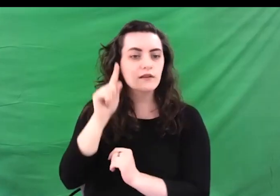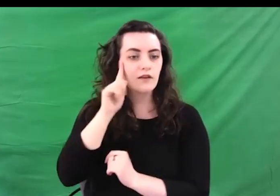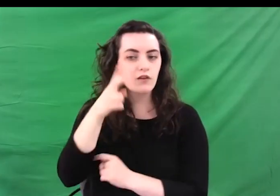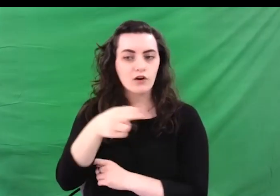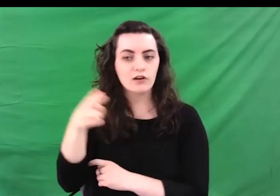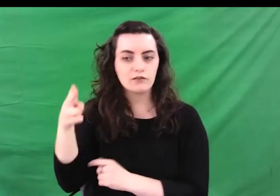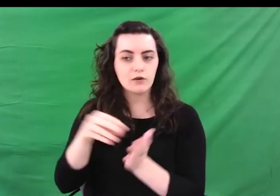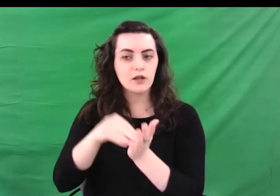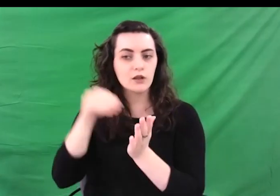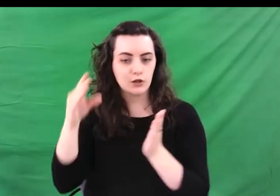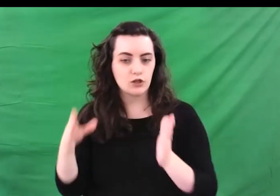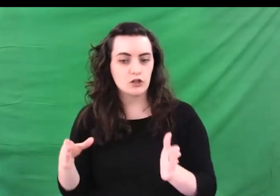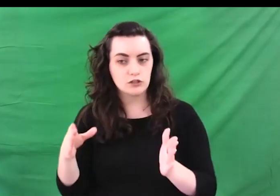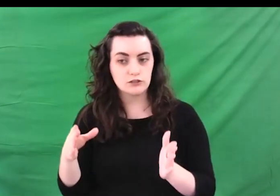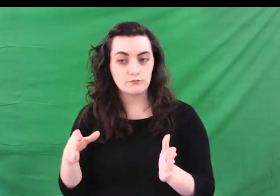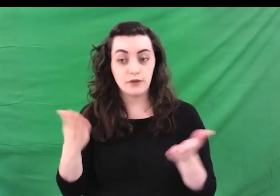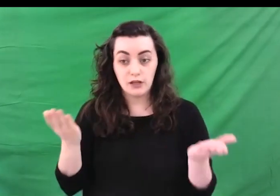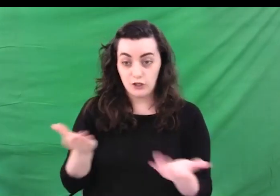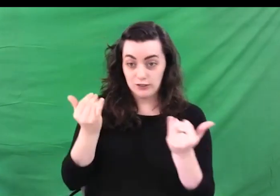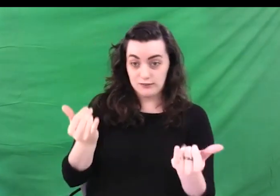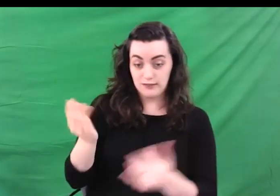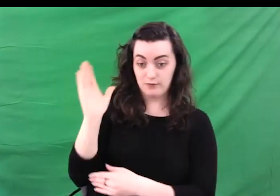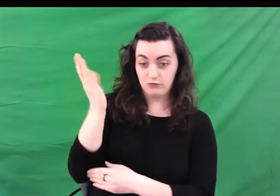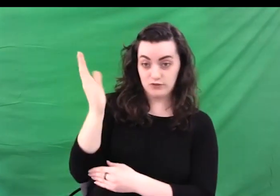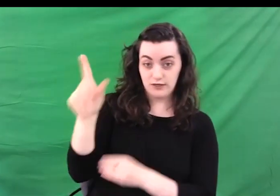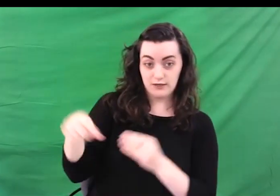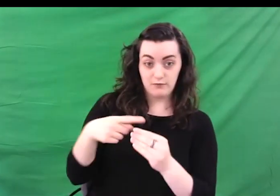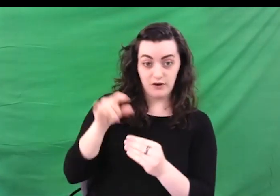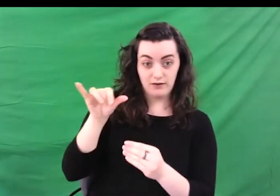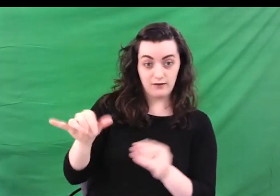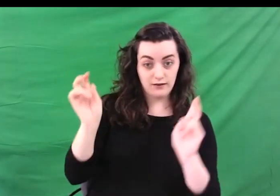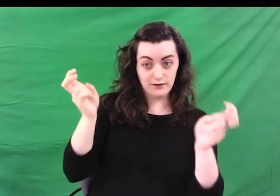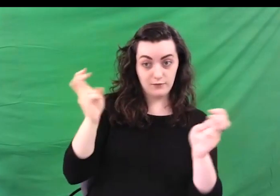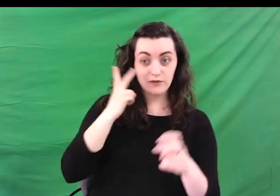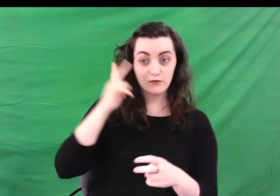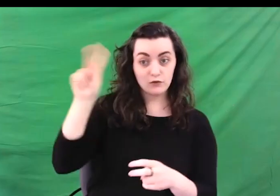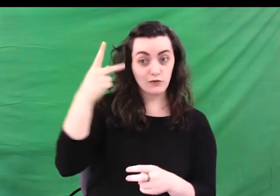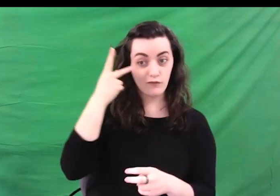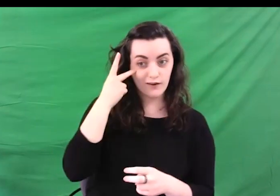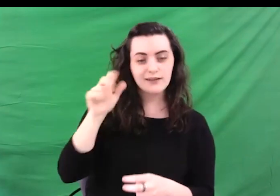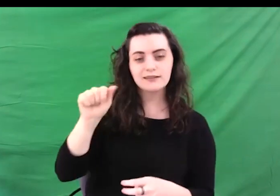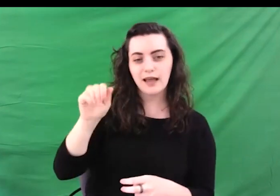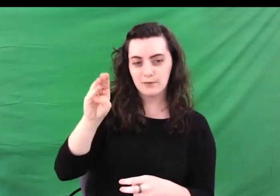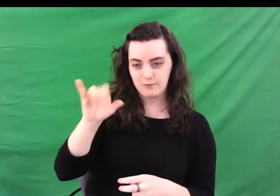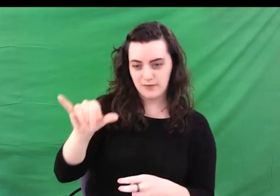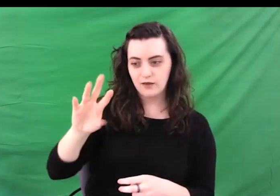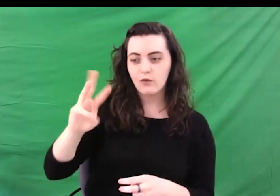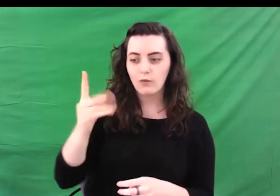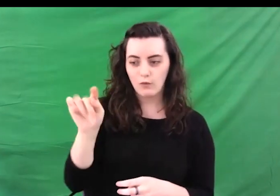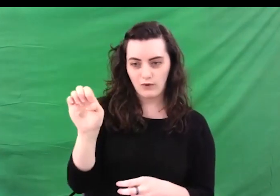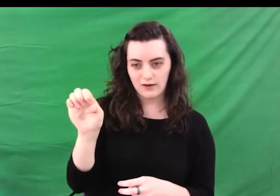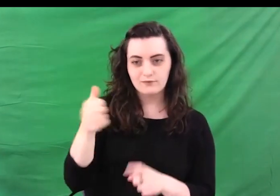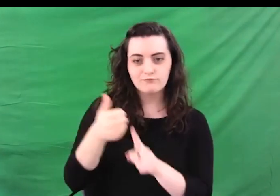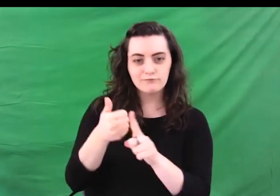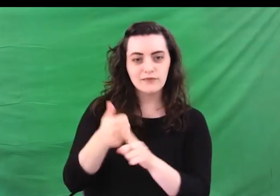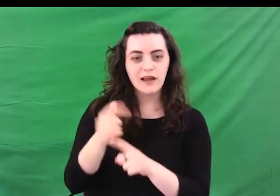With us today to present on this topic is Abby White, a teacher of the Deaf in Ohio.